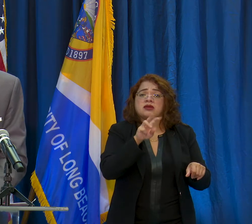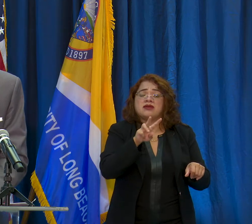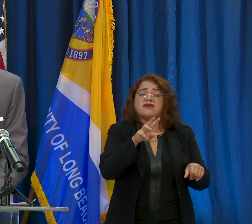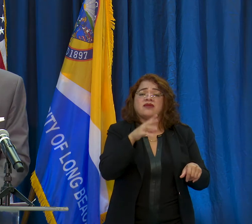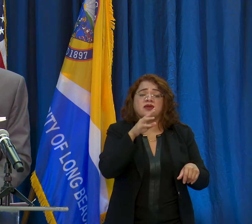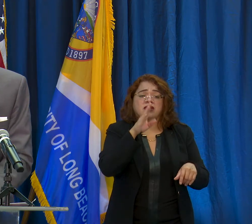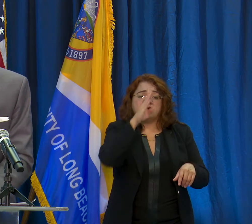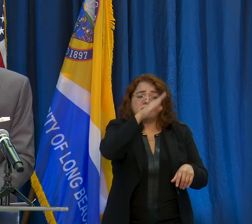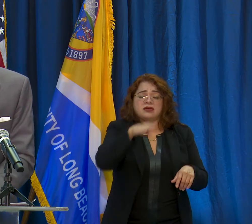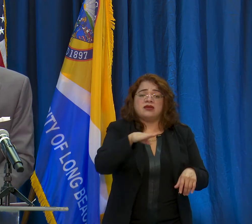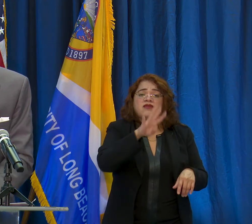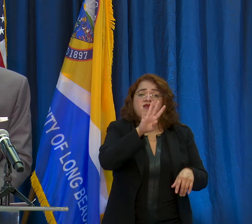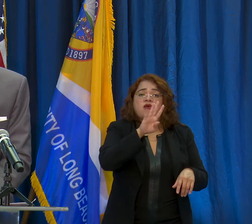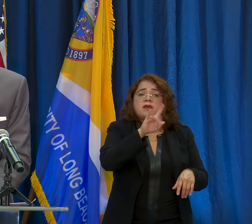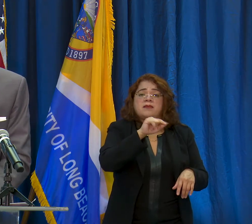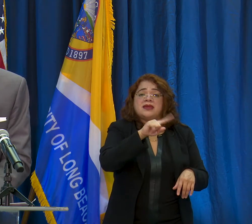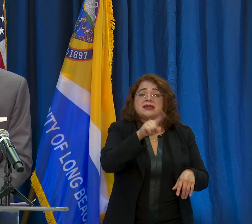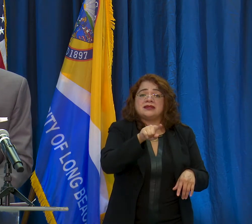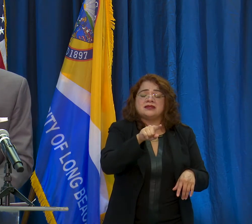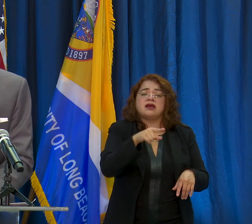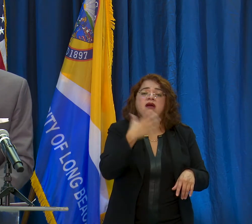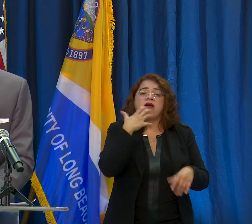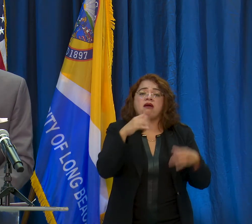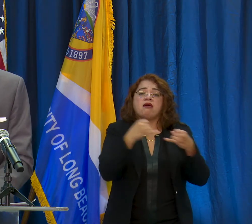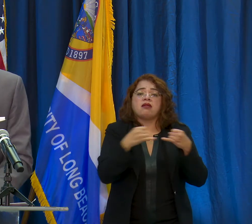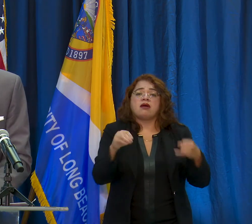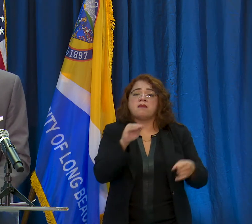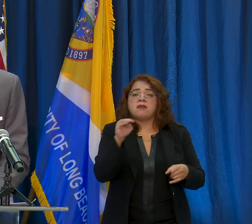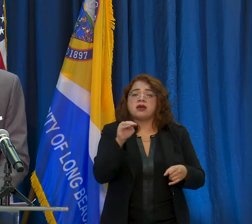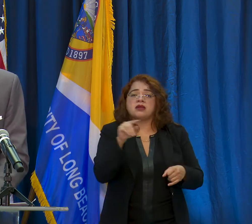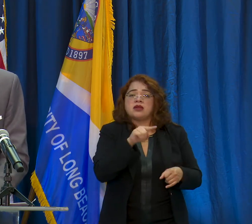or you can call our hotline Monday through Friday